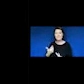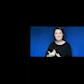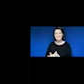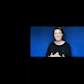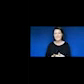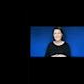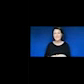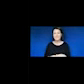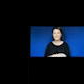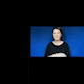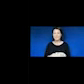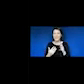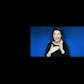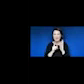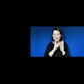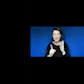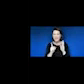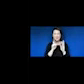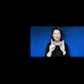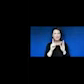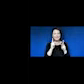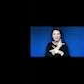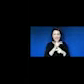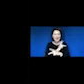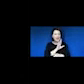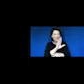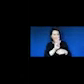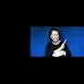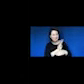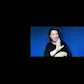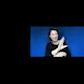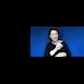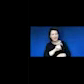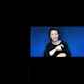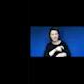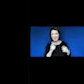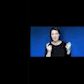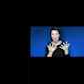So again, exploring that company for their potential needs and how the client can fit into that.